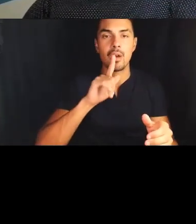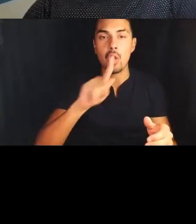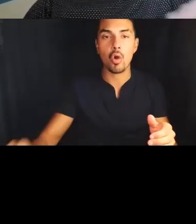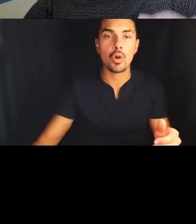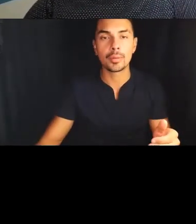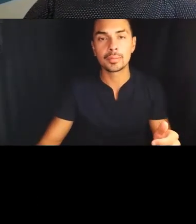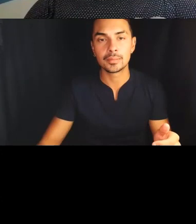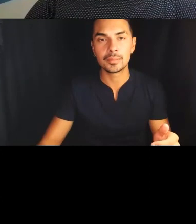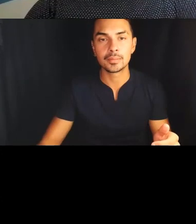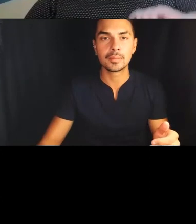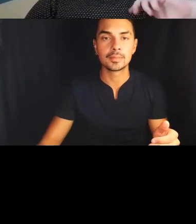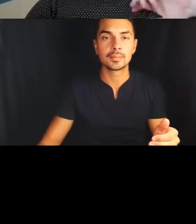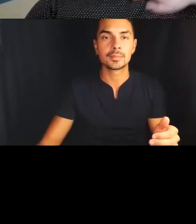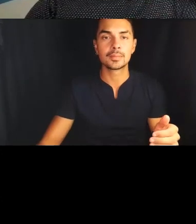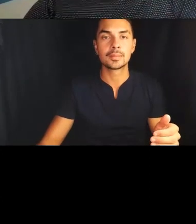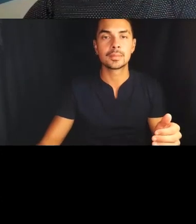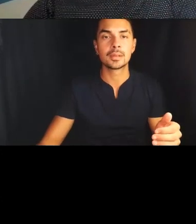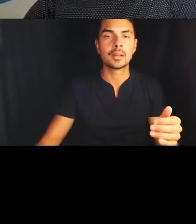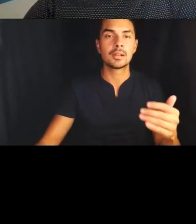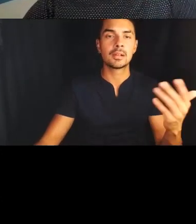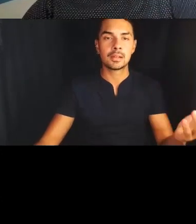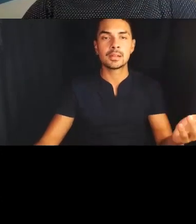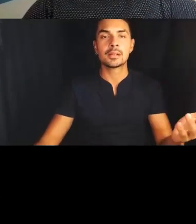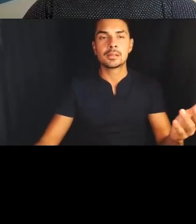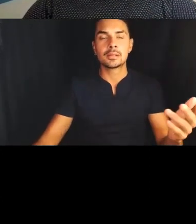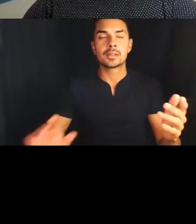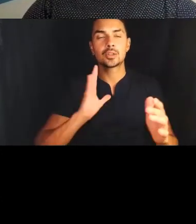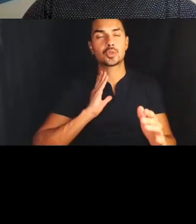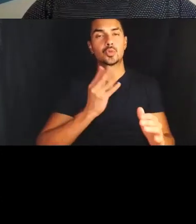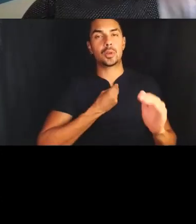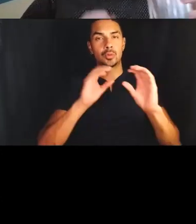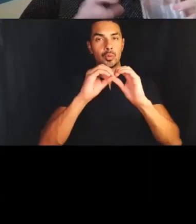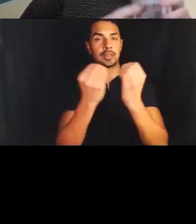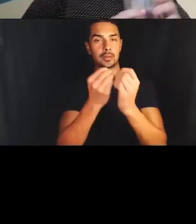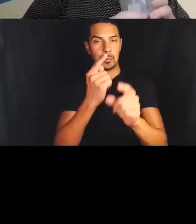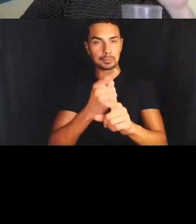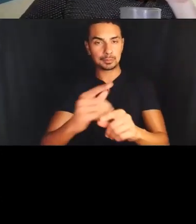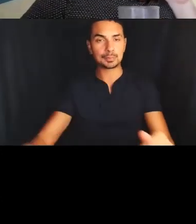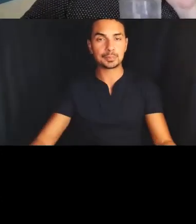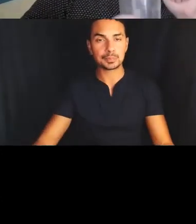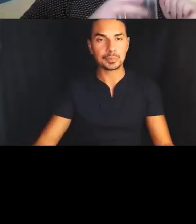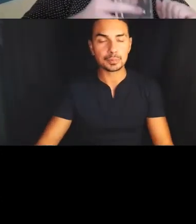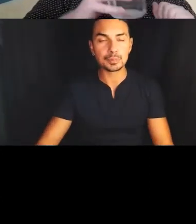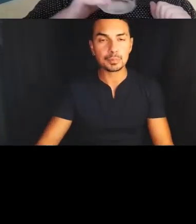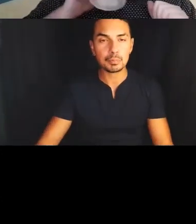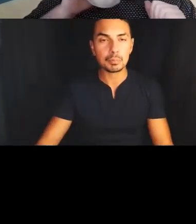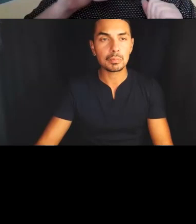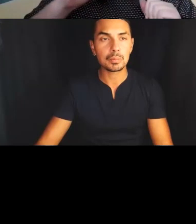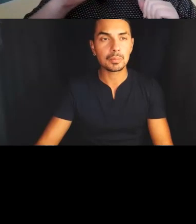trans folks running trans organizations. (Emil Rudicell sneezes) Excuse me.